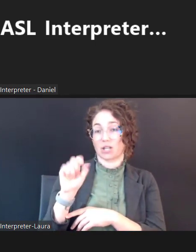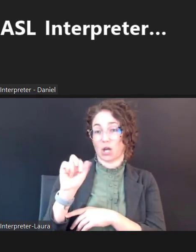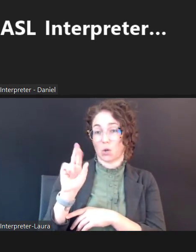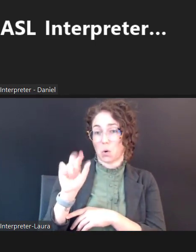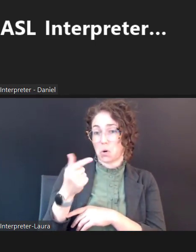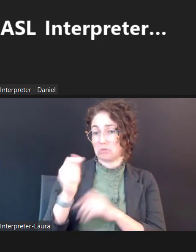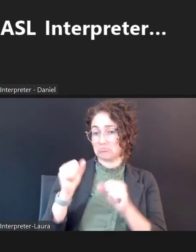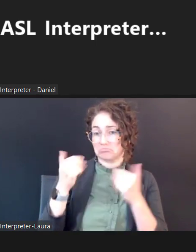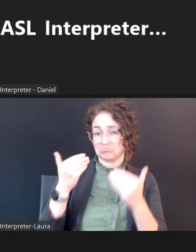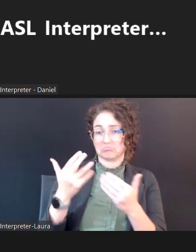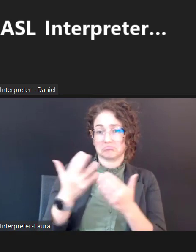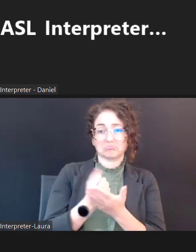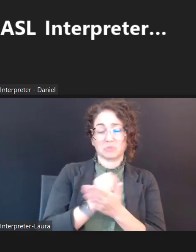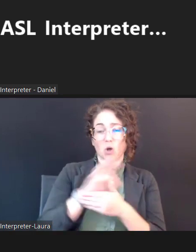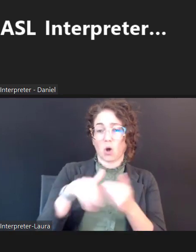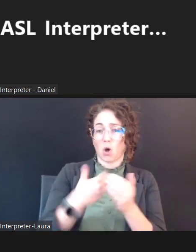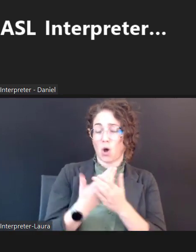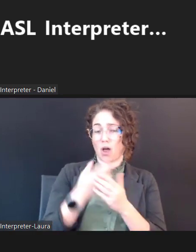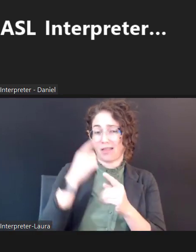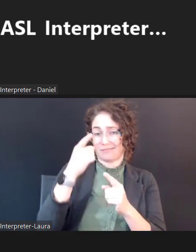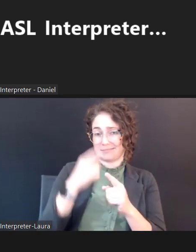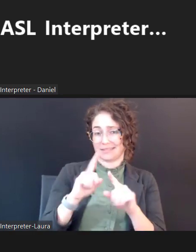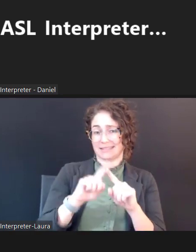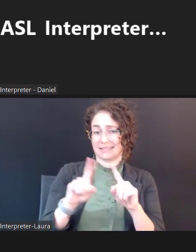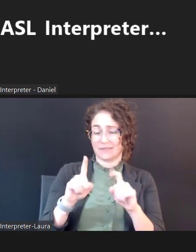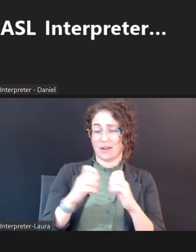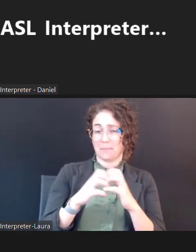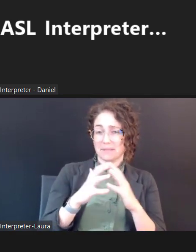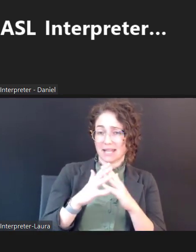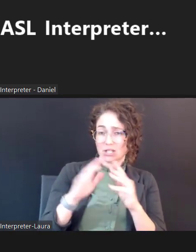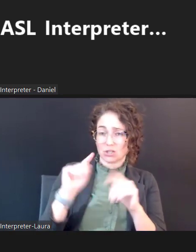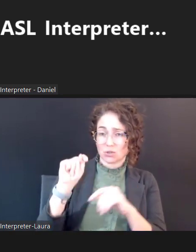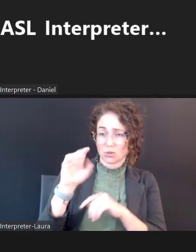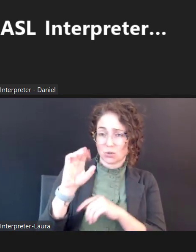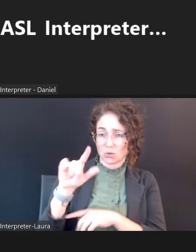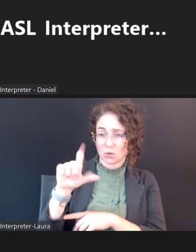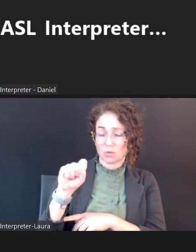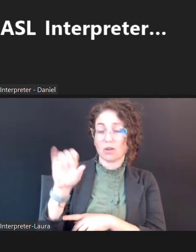and certainly, before you sit down to draft a letter to parents about